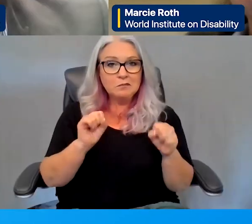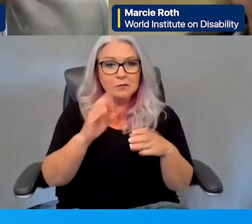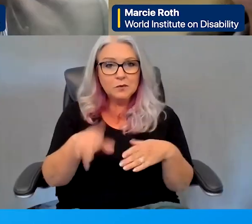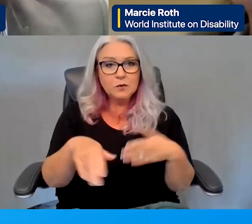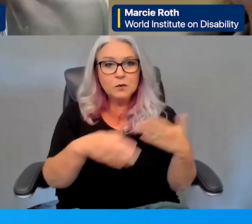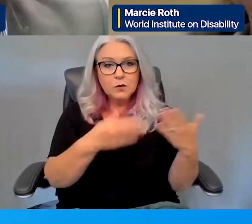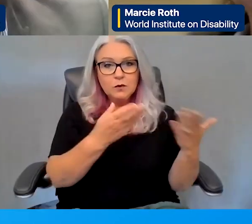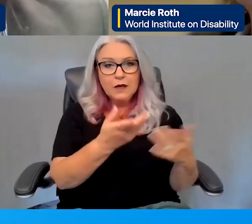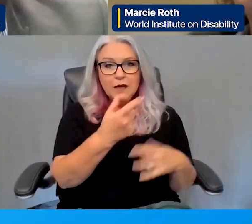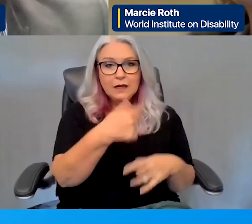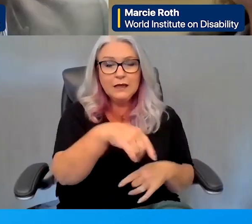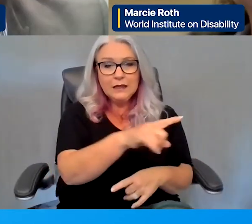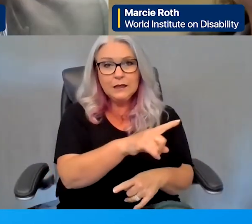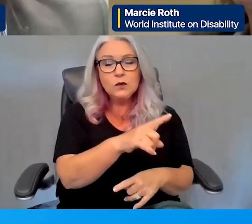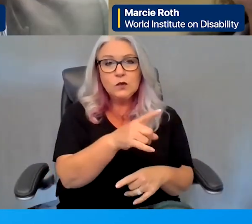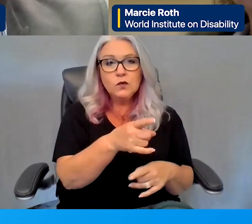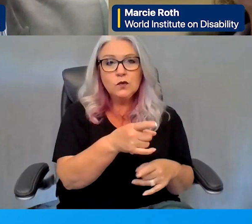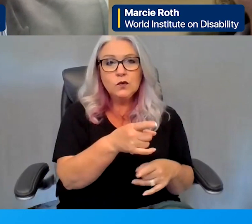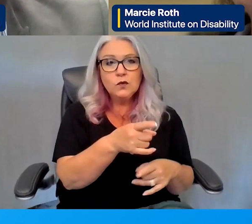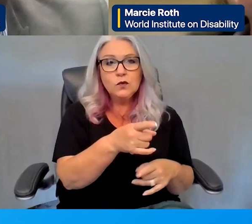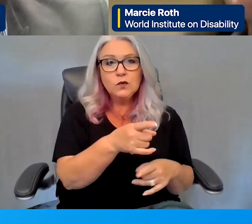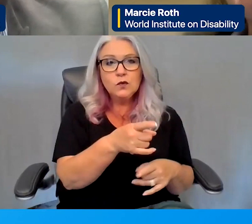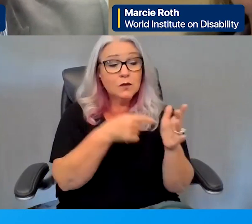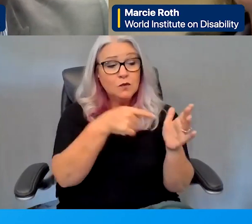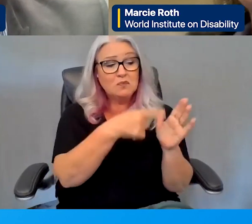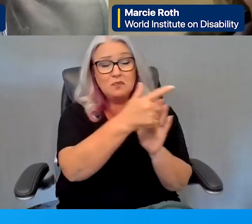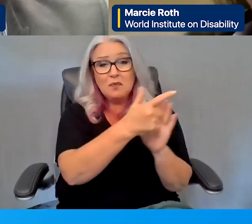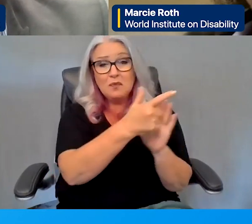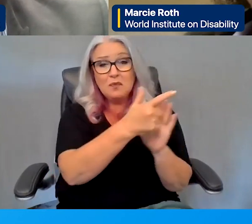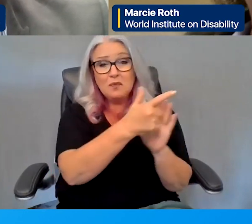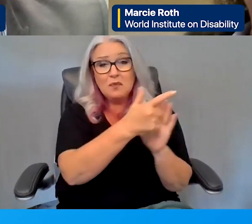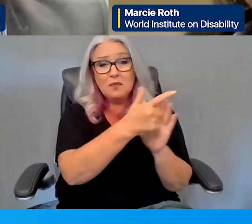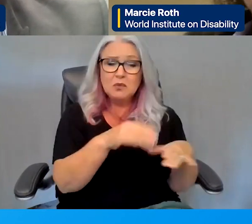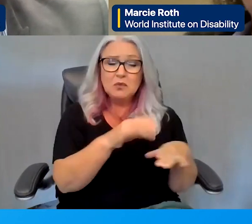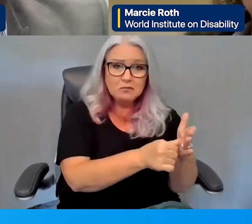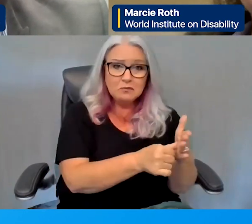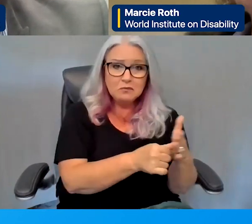the laws are in fact enforced.